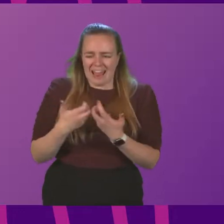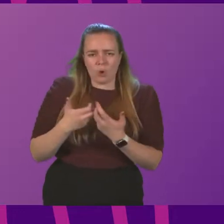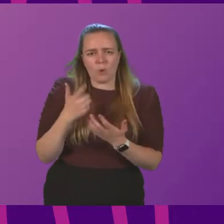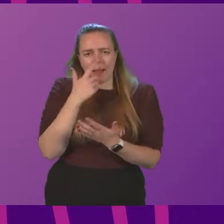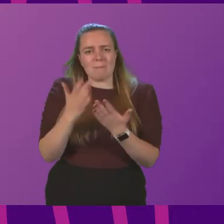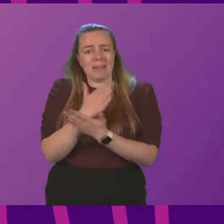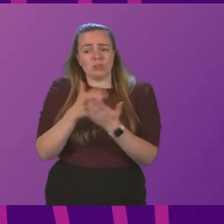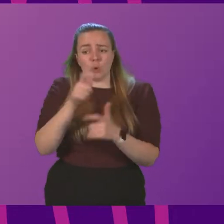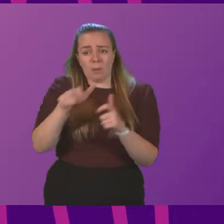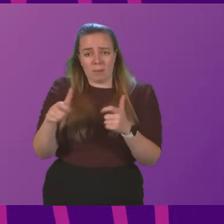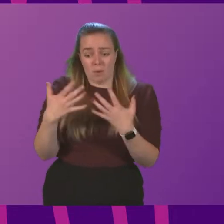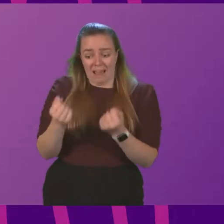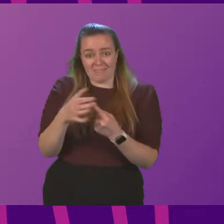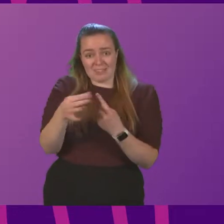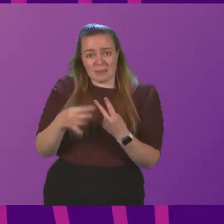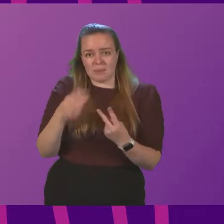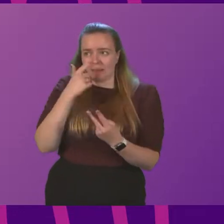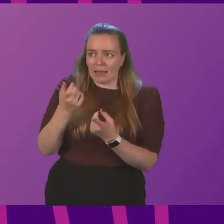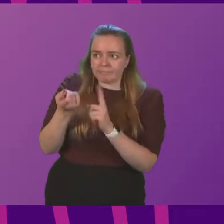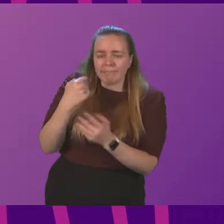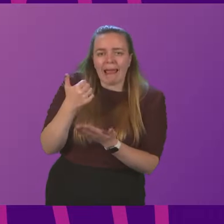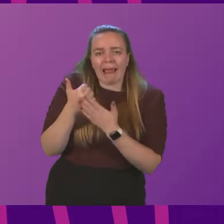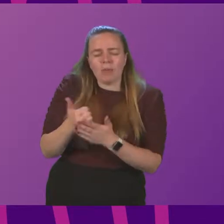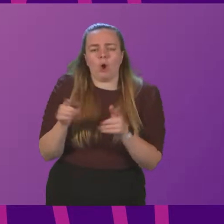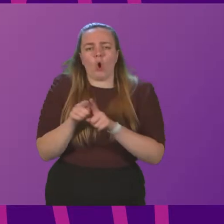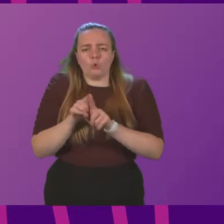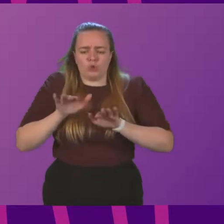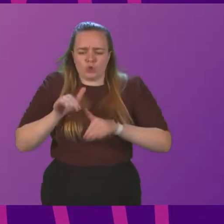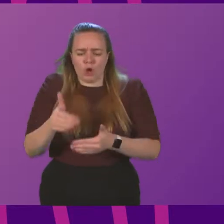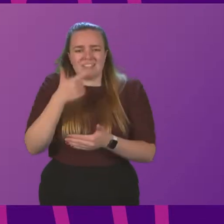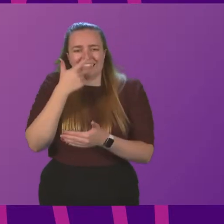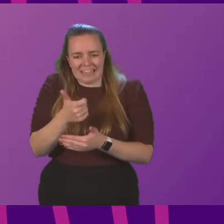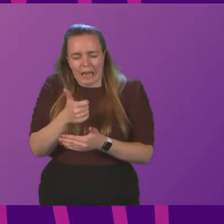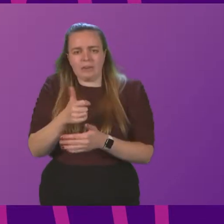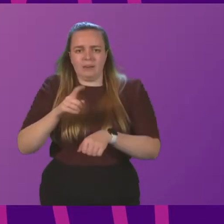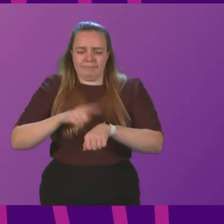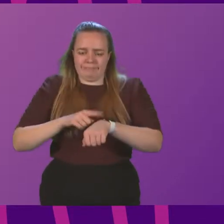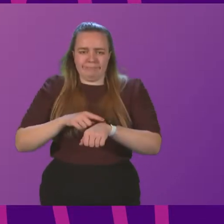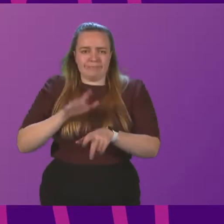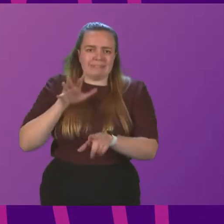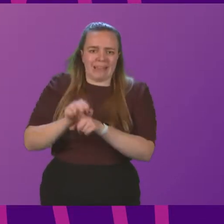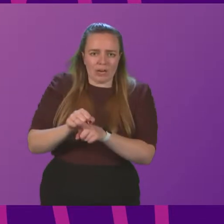symptoms seek help but that services are able to deliver a timely diagnosis when they do so?